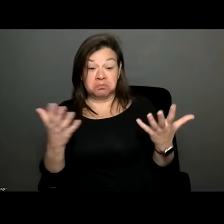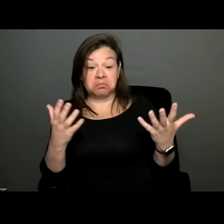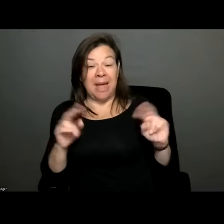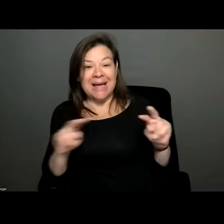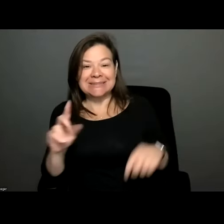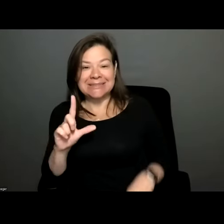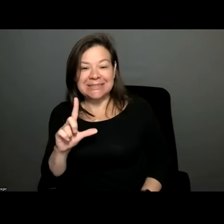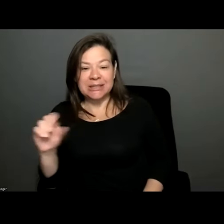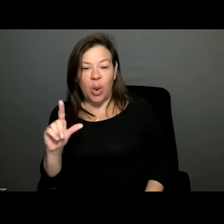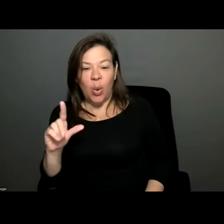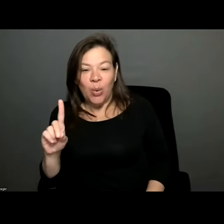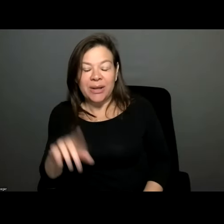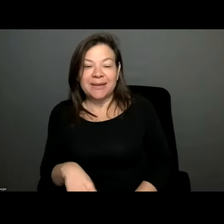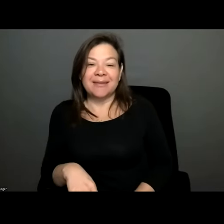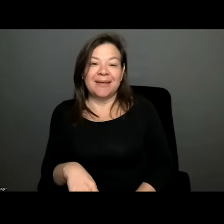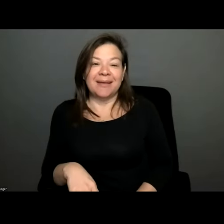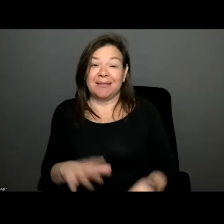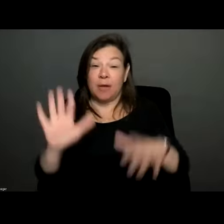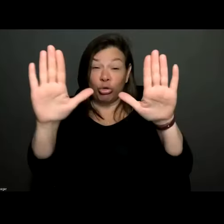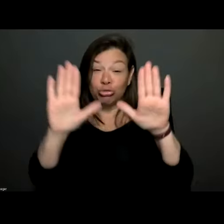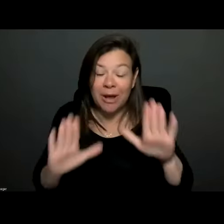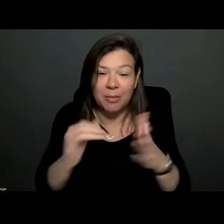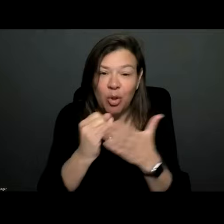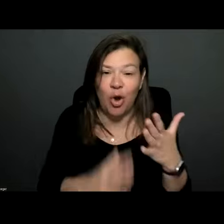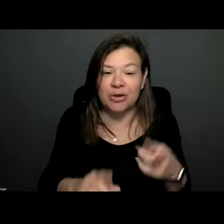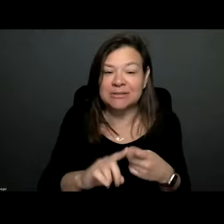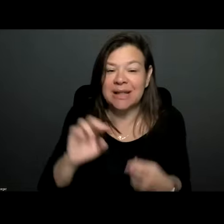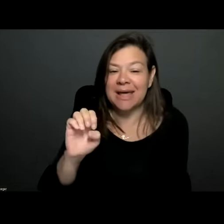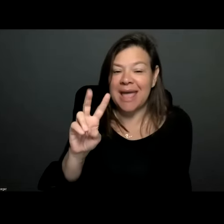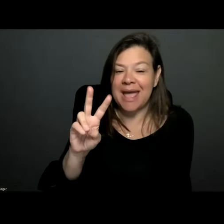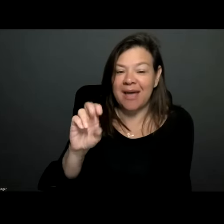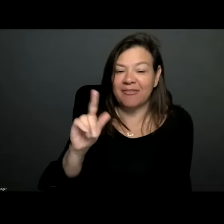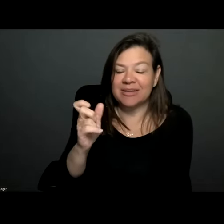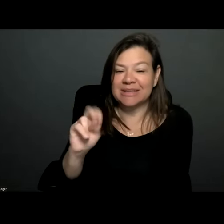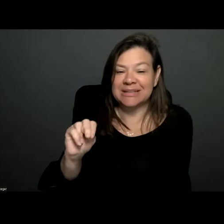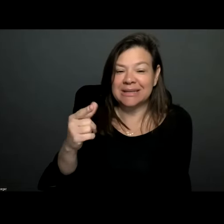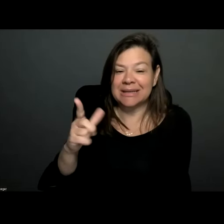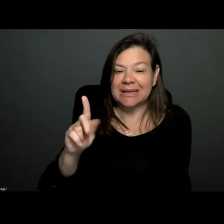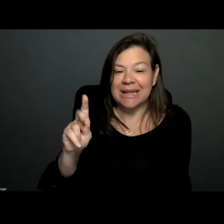and incredible artists like Evelyn Glennie, for instance, musicians with hearing impairments,